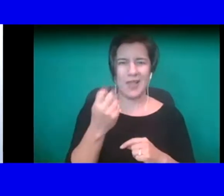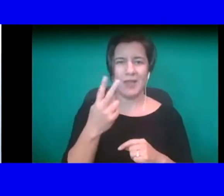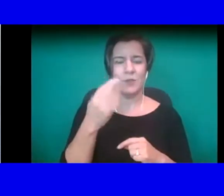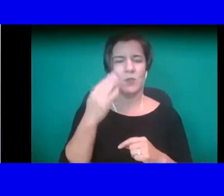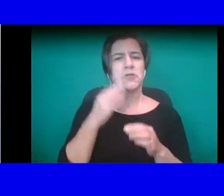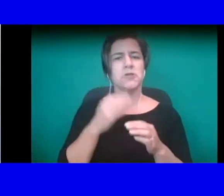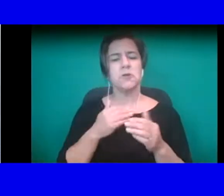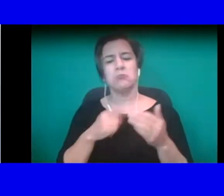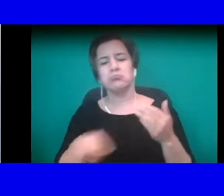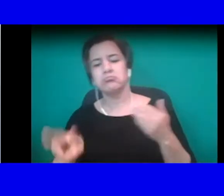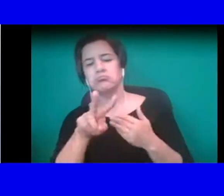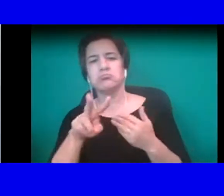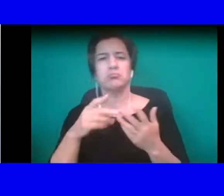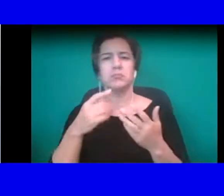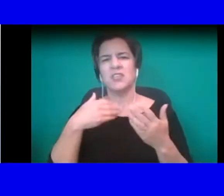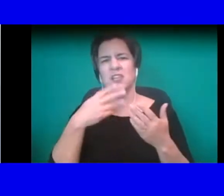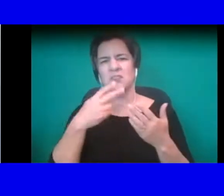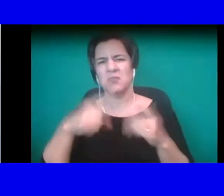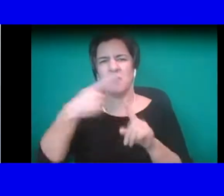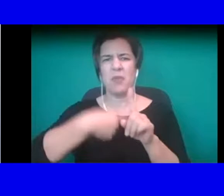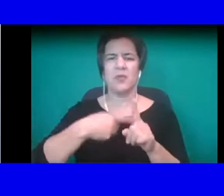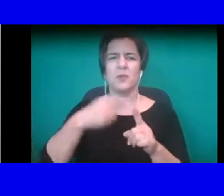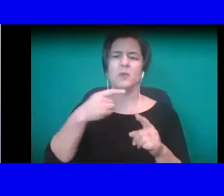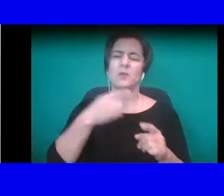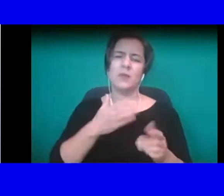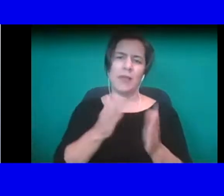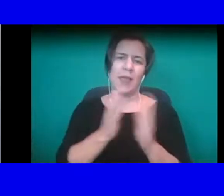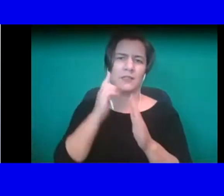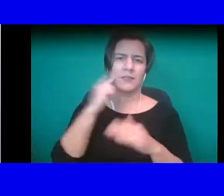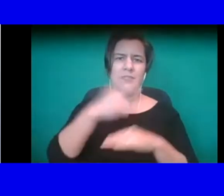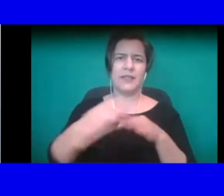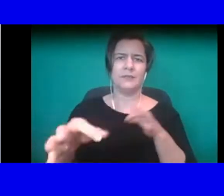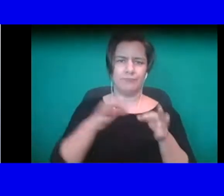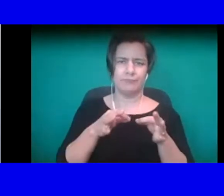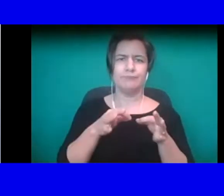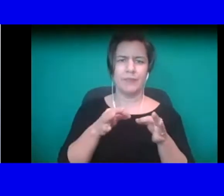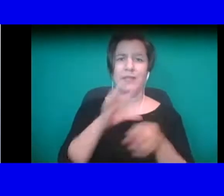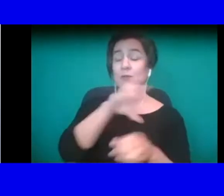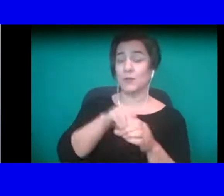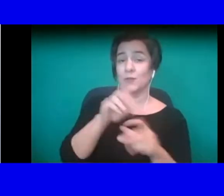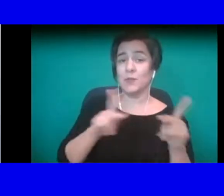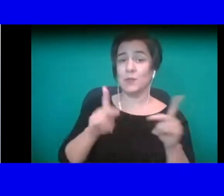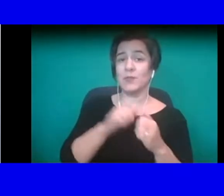We advocated that the date needed to be sooner, and that it was important to include people with disabilities as soon as possible.